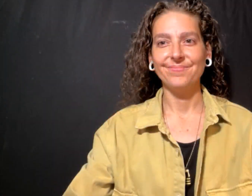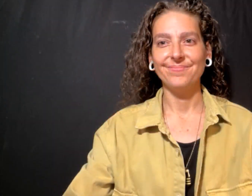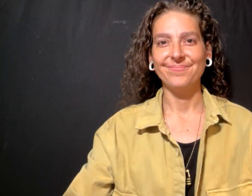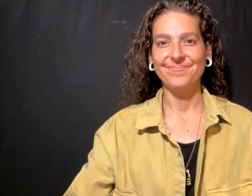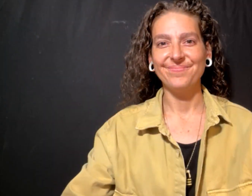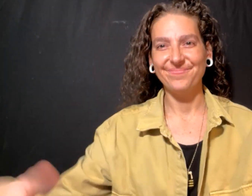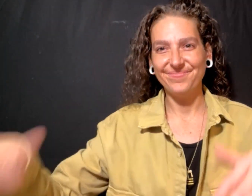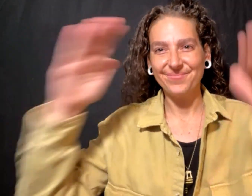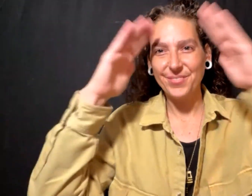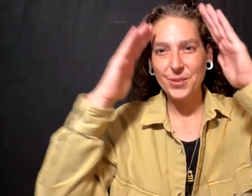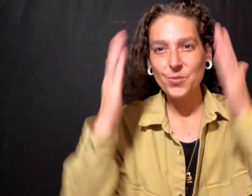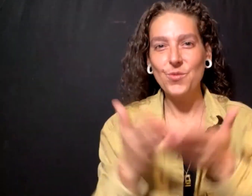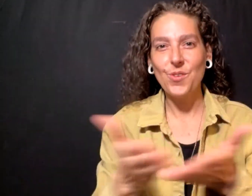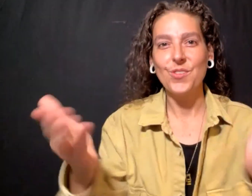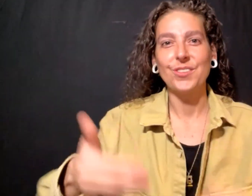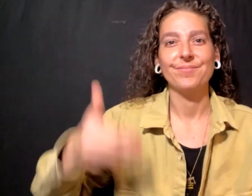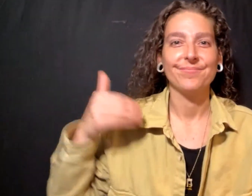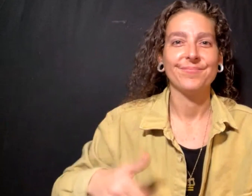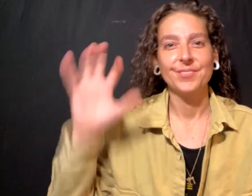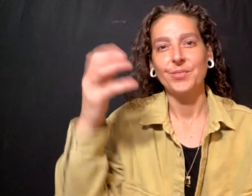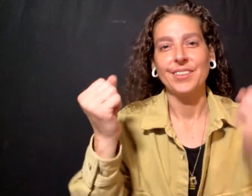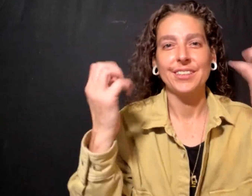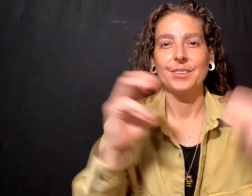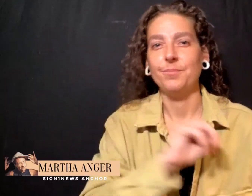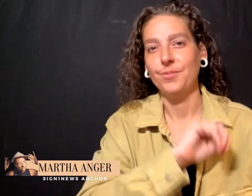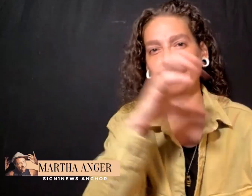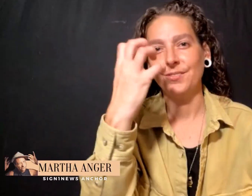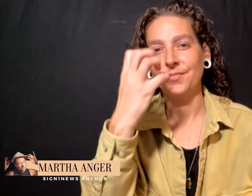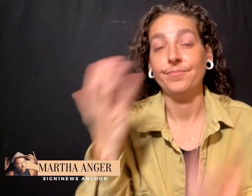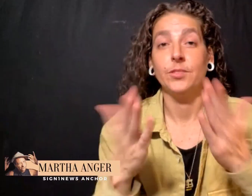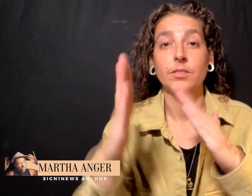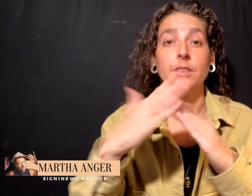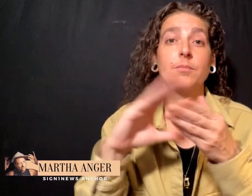Hello everyone I'm Sign1News anchor Martha Anger here's a quick look at the top trending